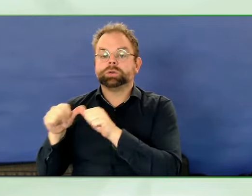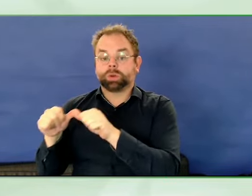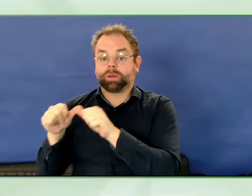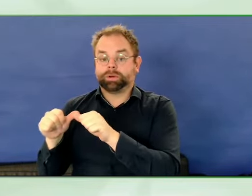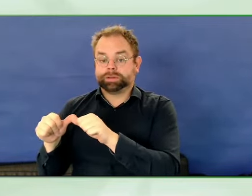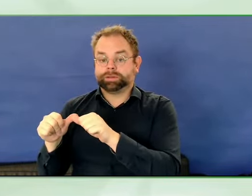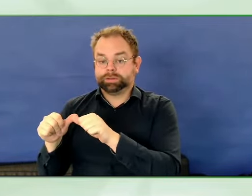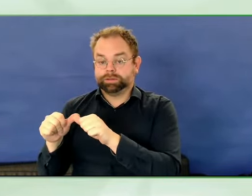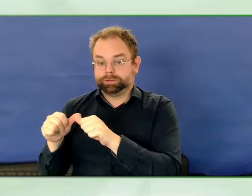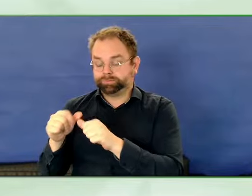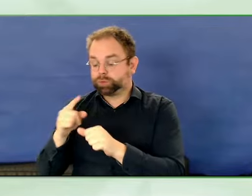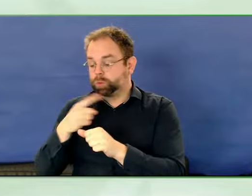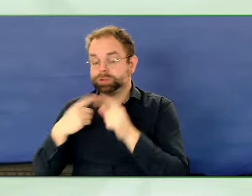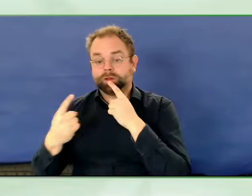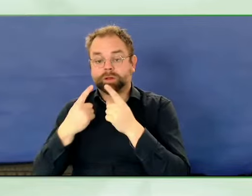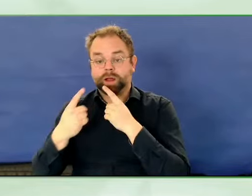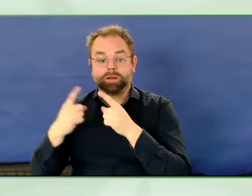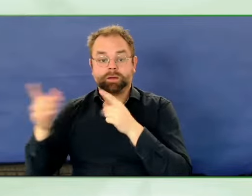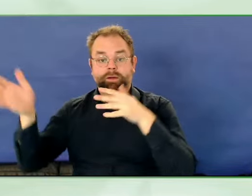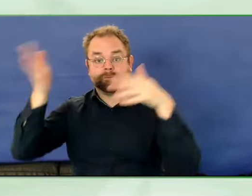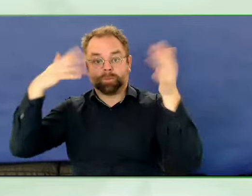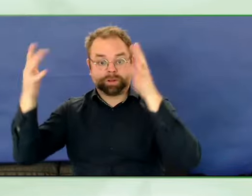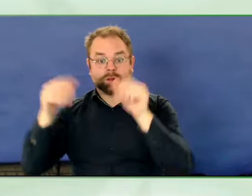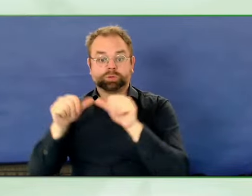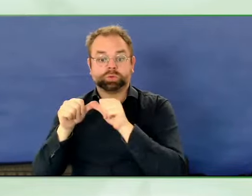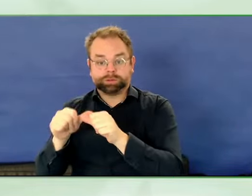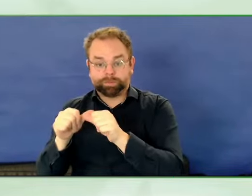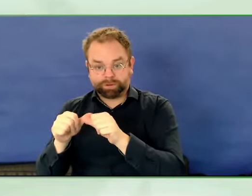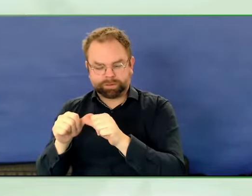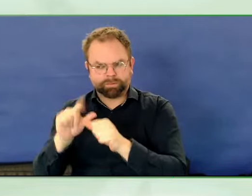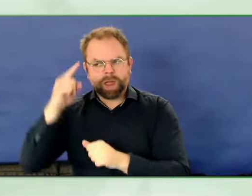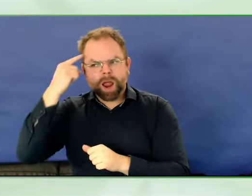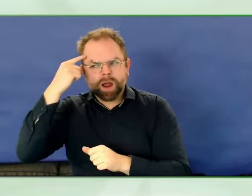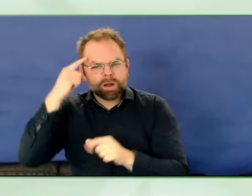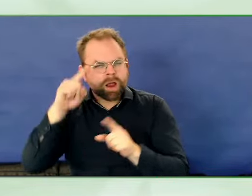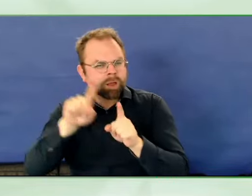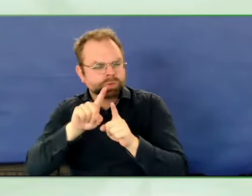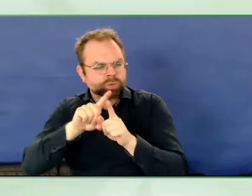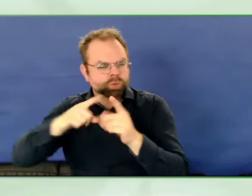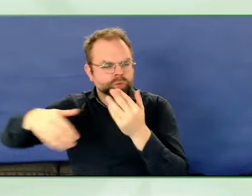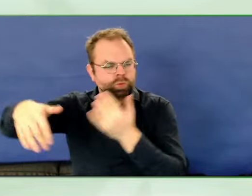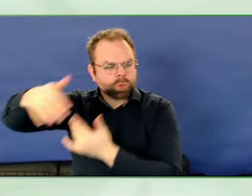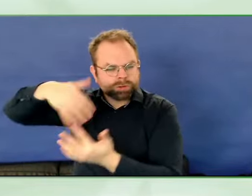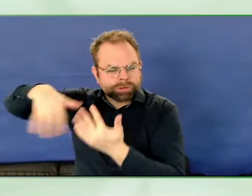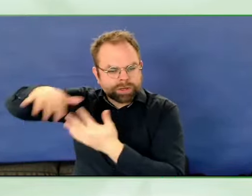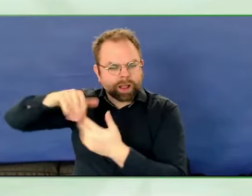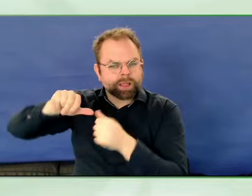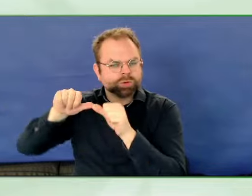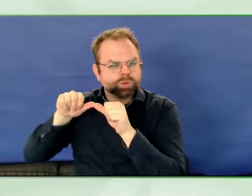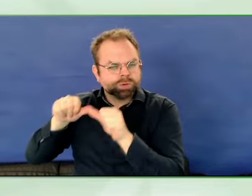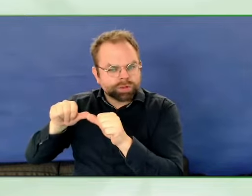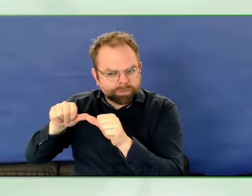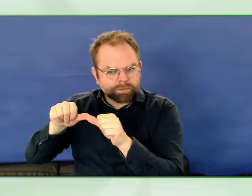I want to switch a little bit in the closing minutes to how has it been received?